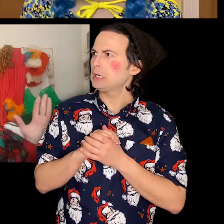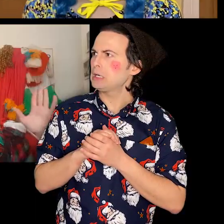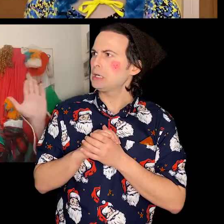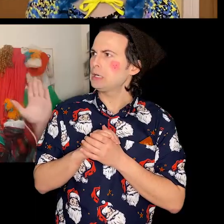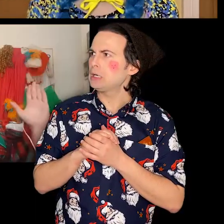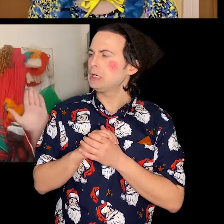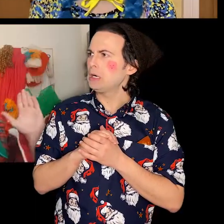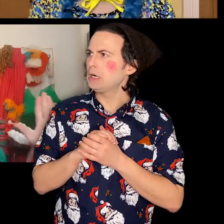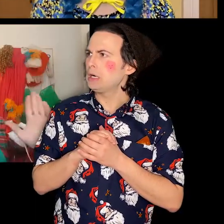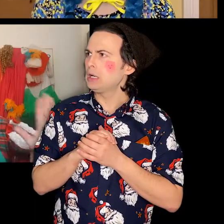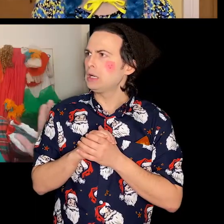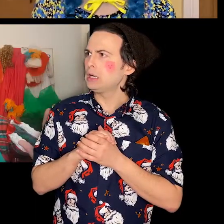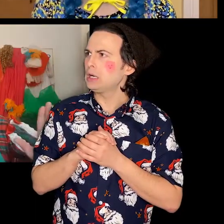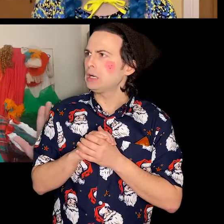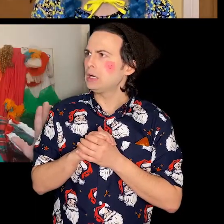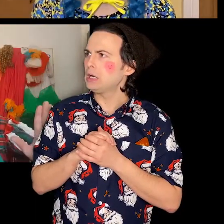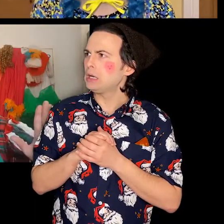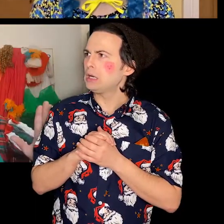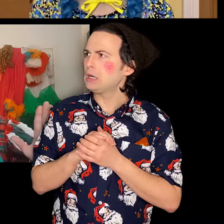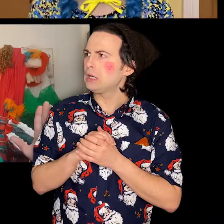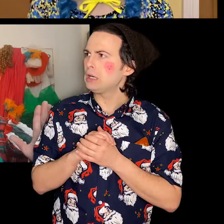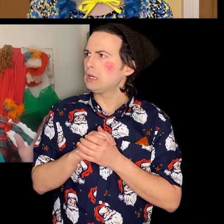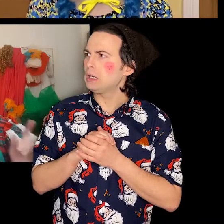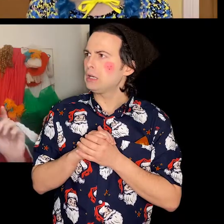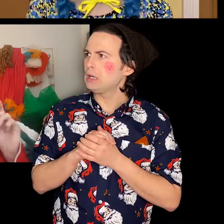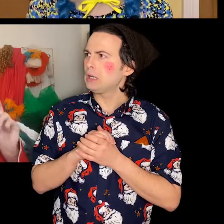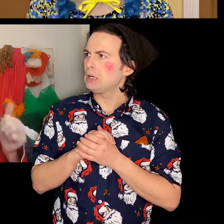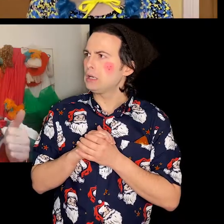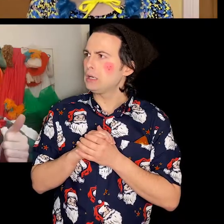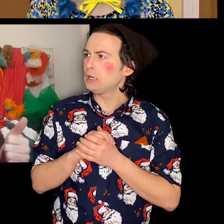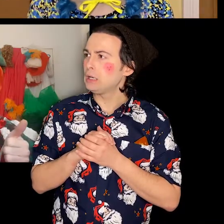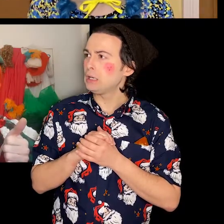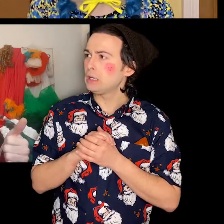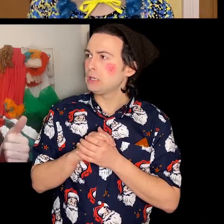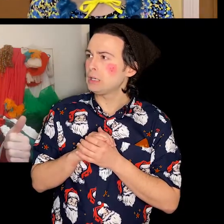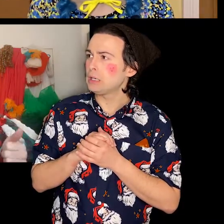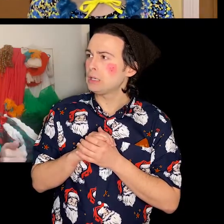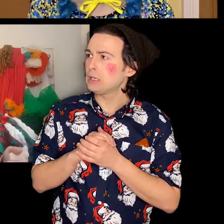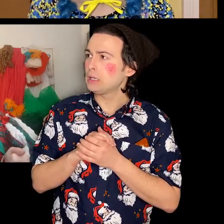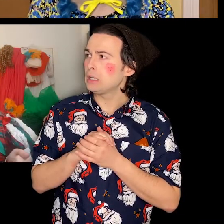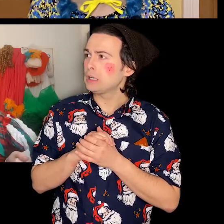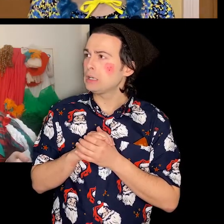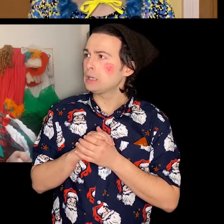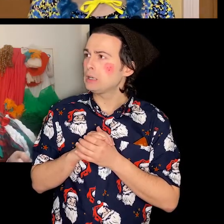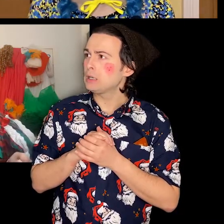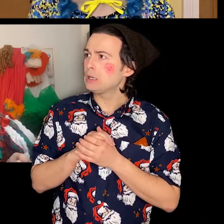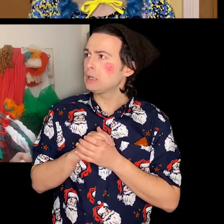Helen – /Girls. How she got it isn’t important, what’s important is that she’ll not be